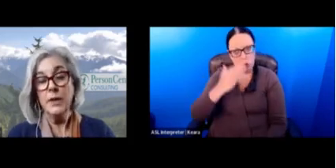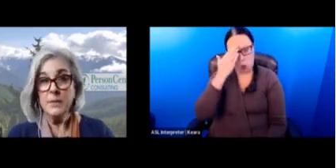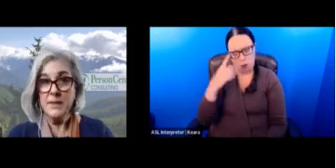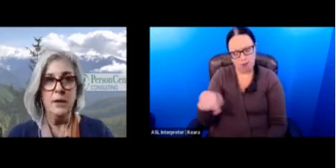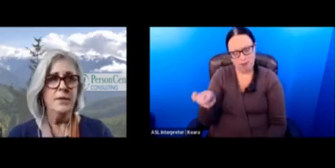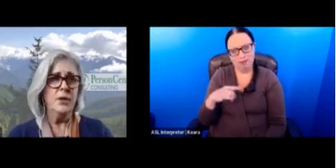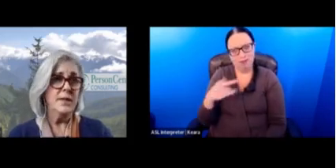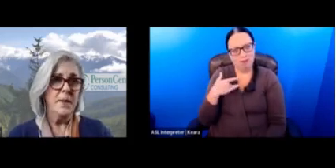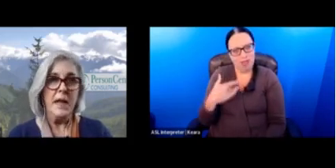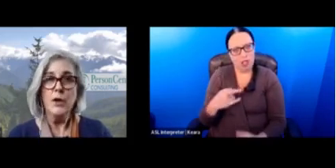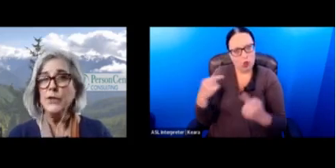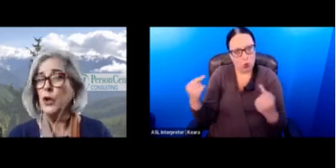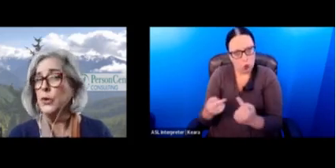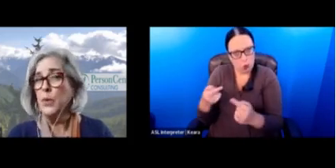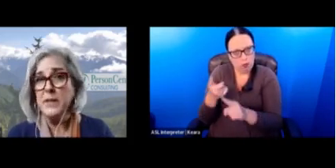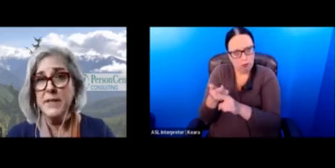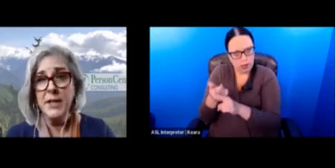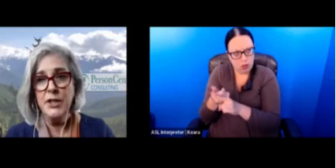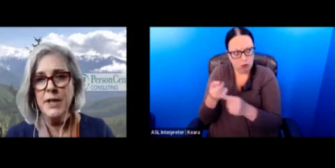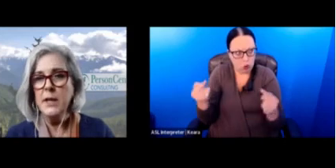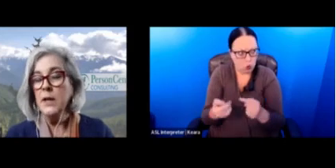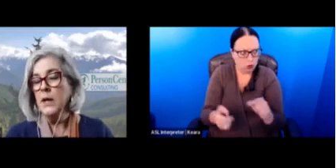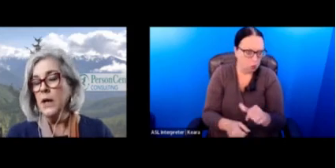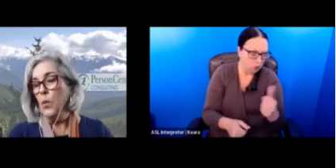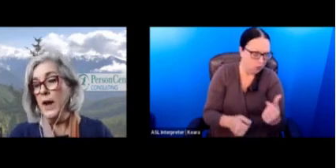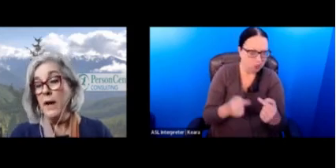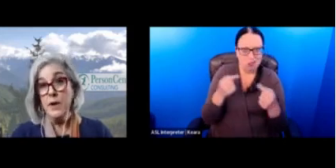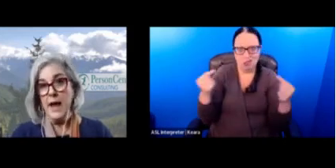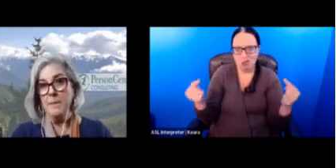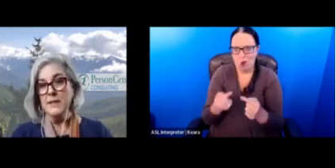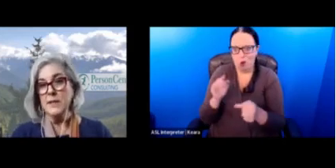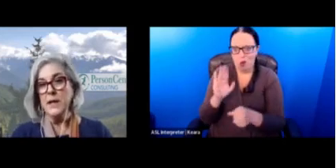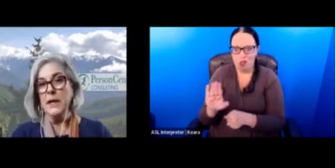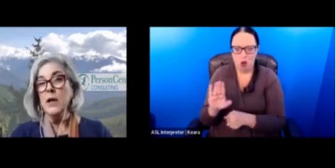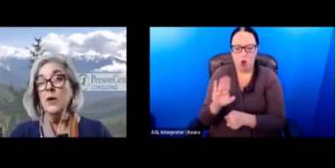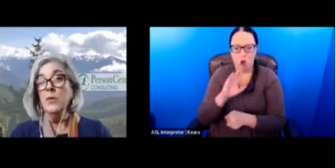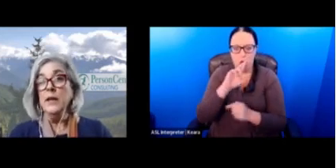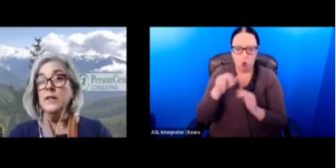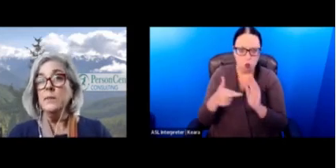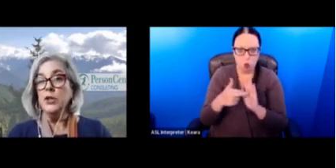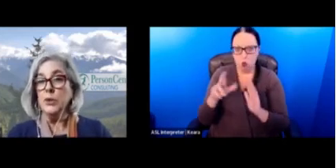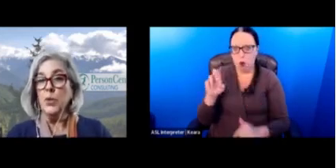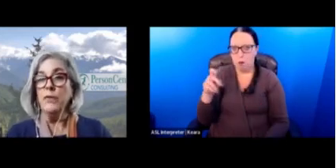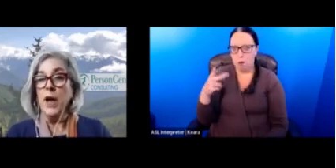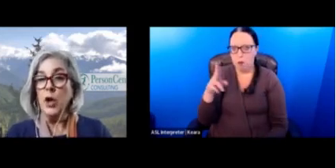hurt themselves hurt somebody else hurt their reputation, whatever it happens to be, we need to make sure that we've got